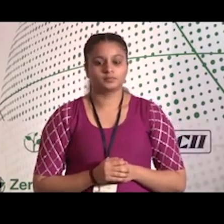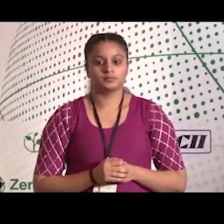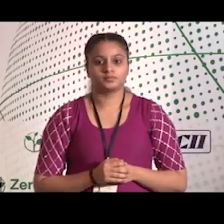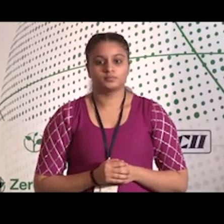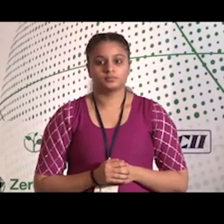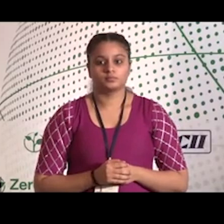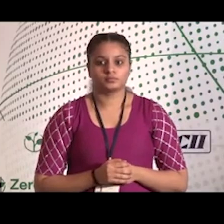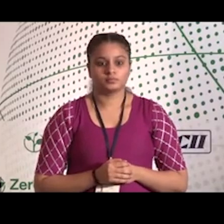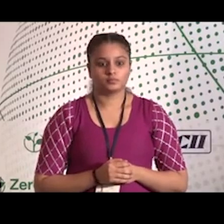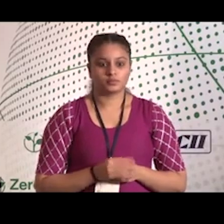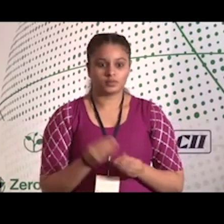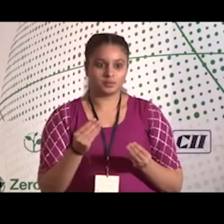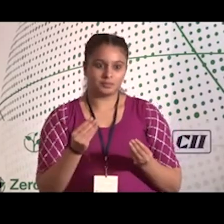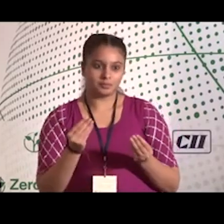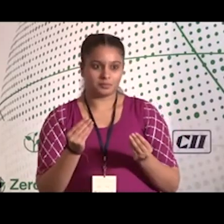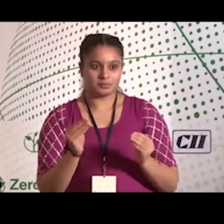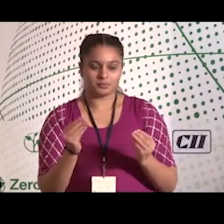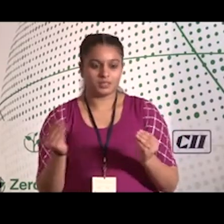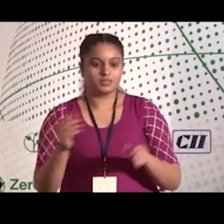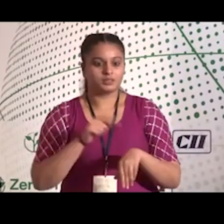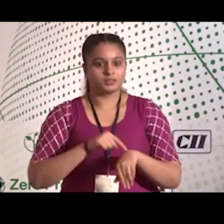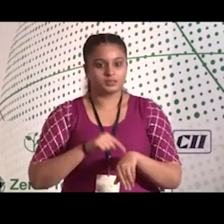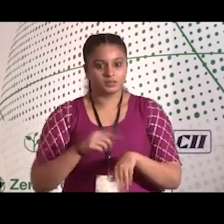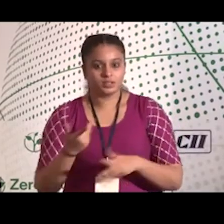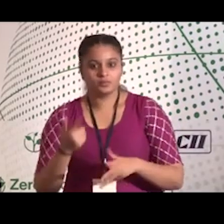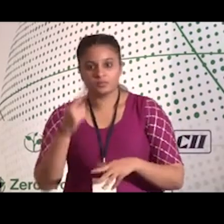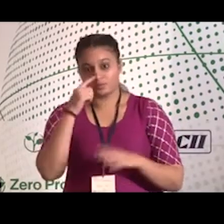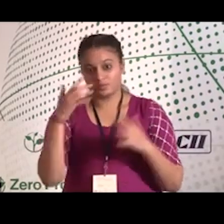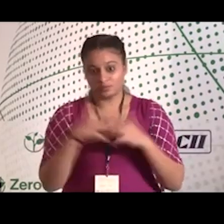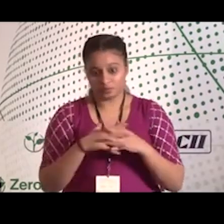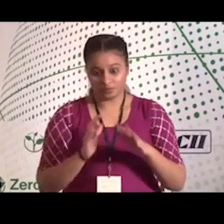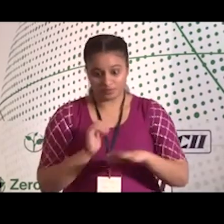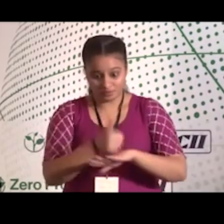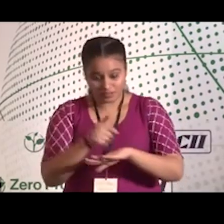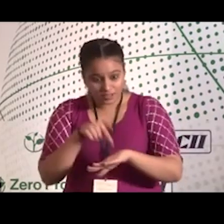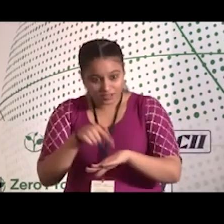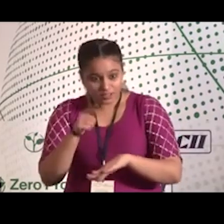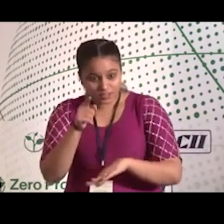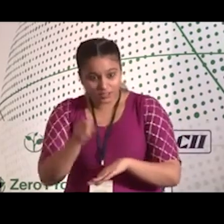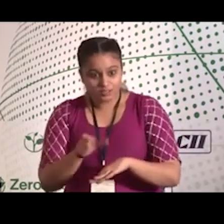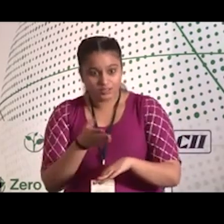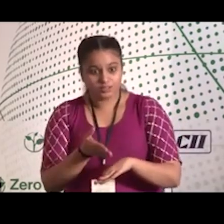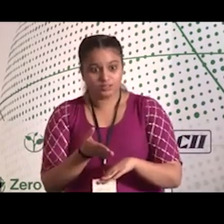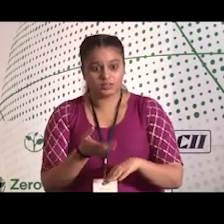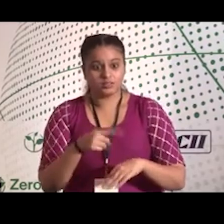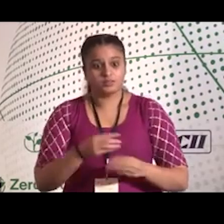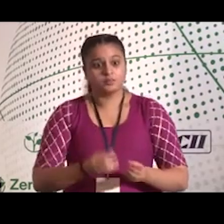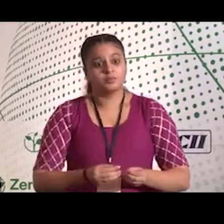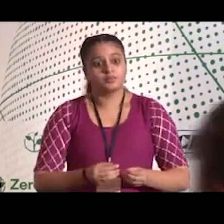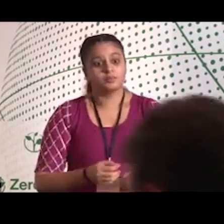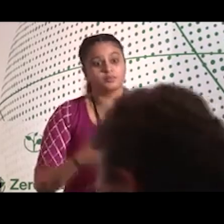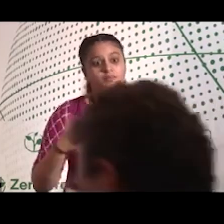Many times when it comes to even women entrepreneurship, what we seen is there is a lot more awareness